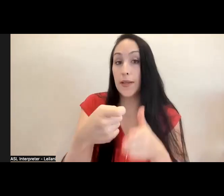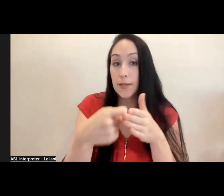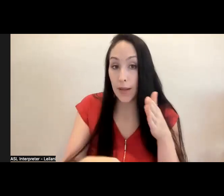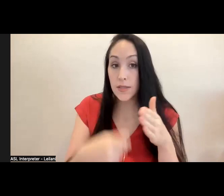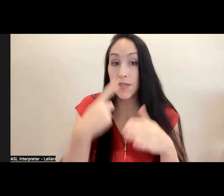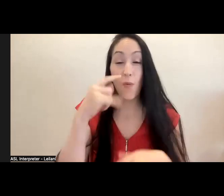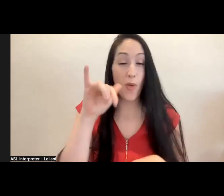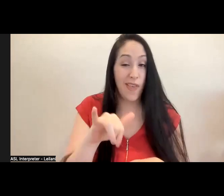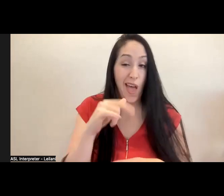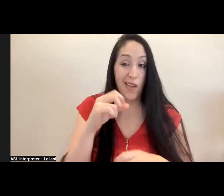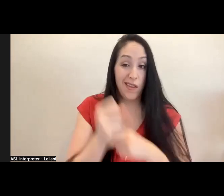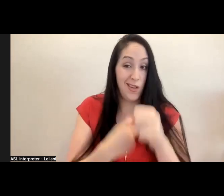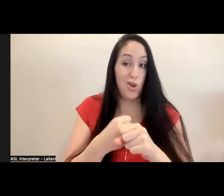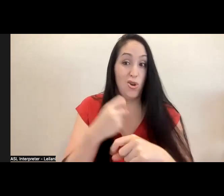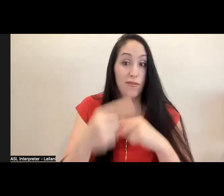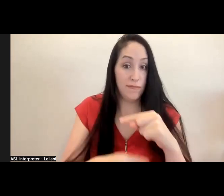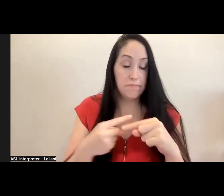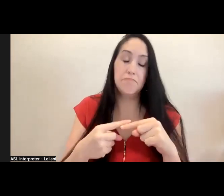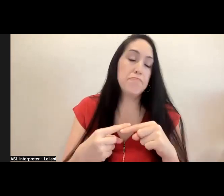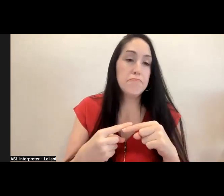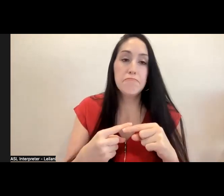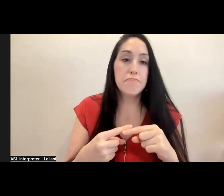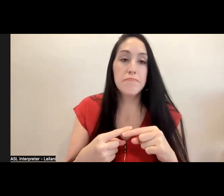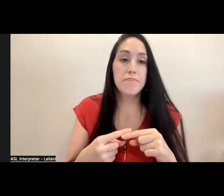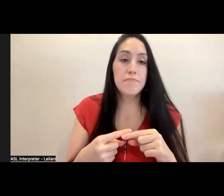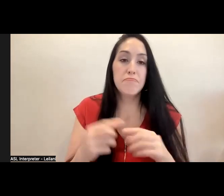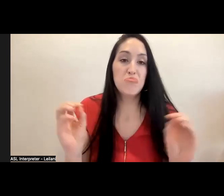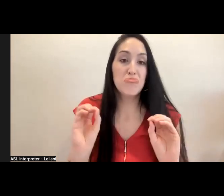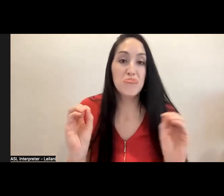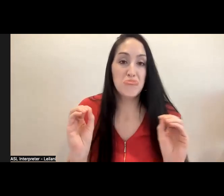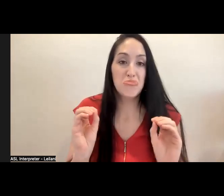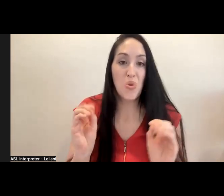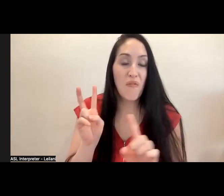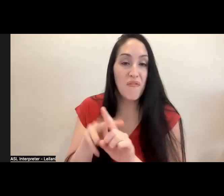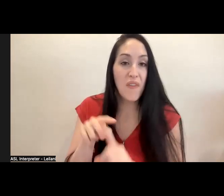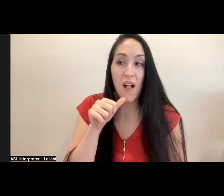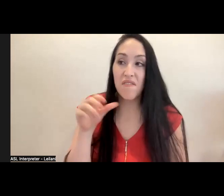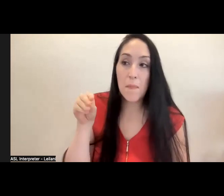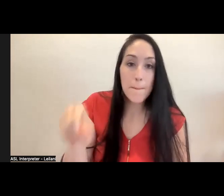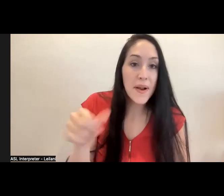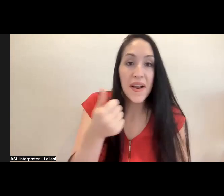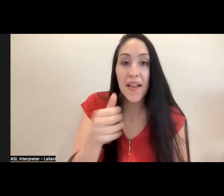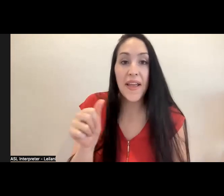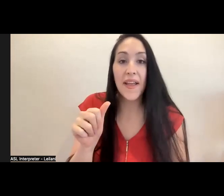calendar year, then there's no there's no filing. 11:23:14 You have to do you don't have to pay any earnings or interest.